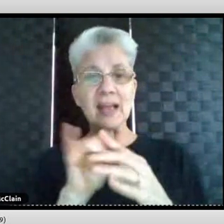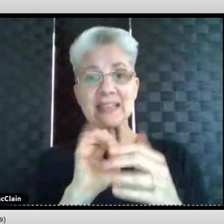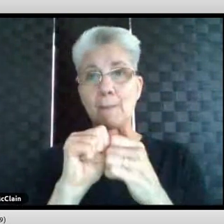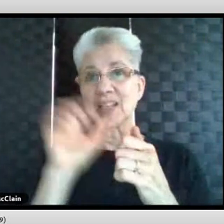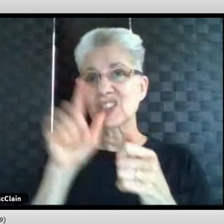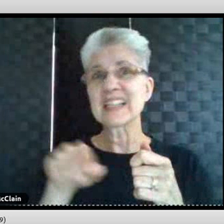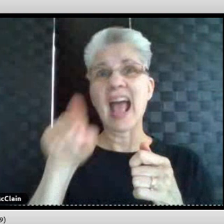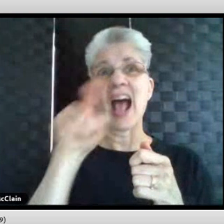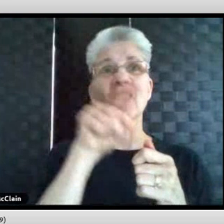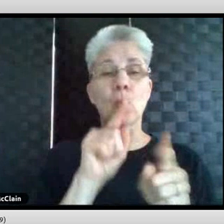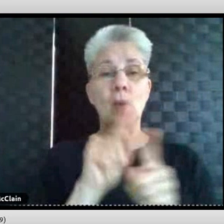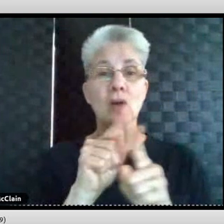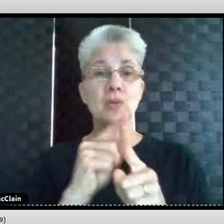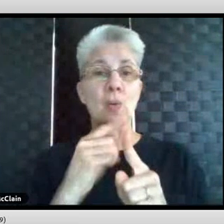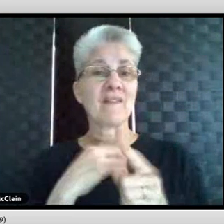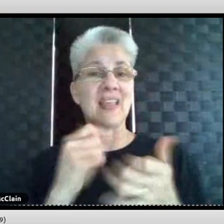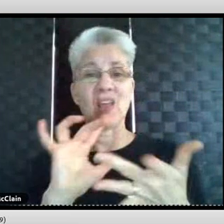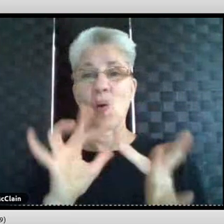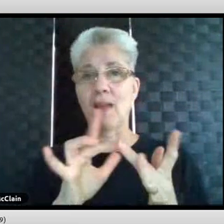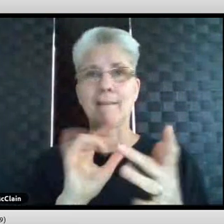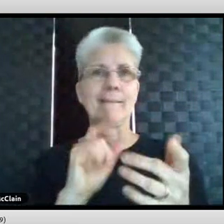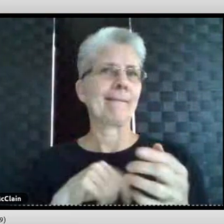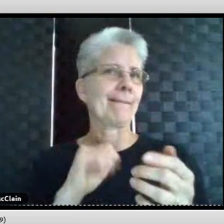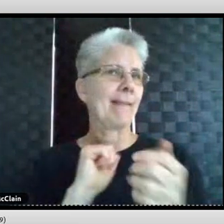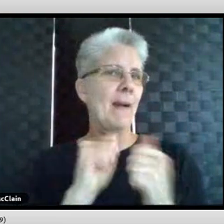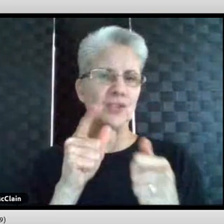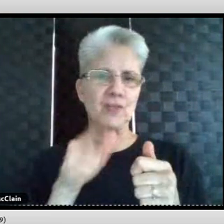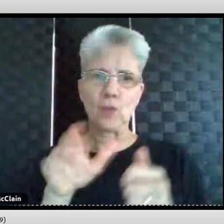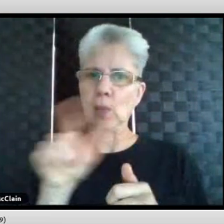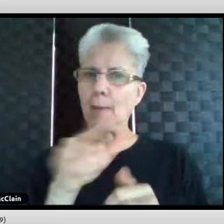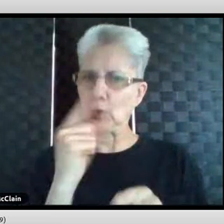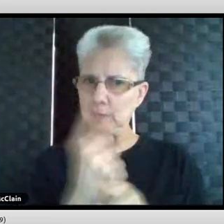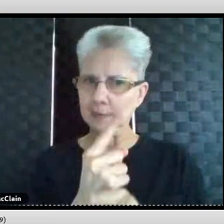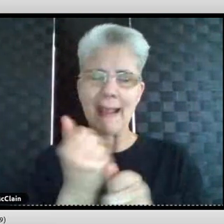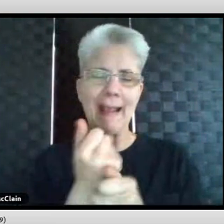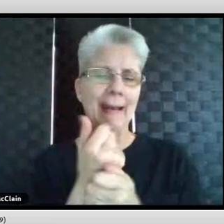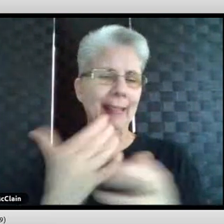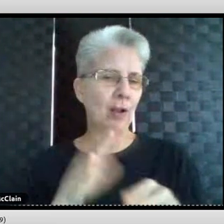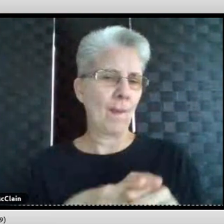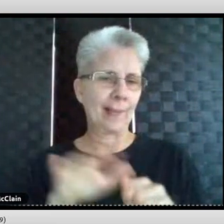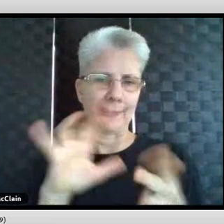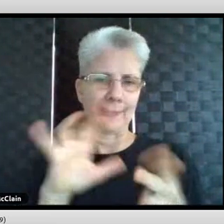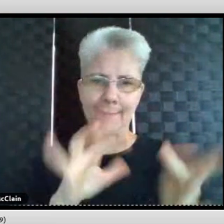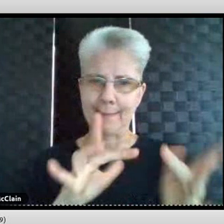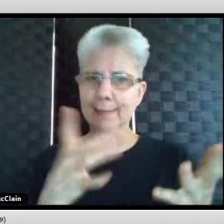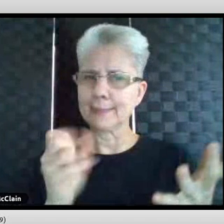We also have anything online as competition, right, for your library -- anything online.